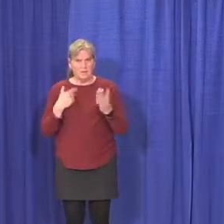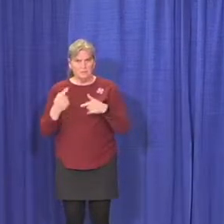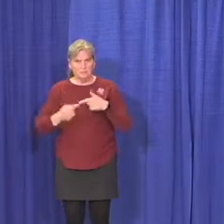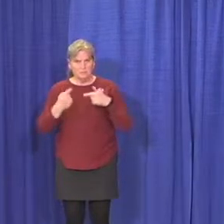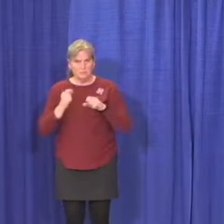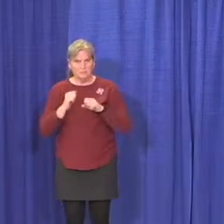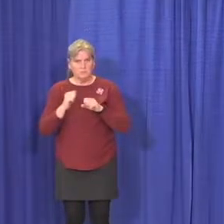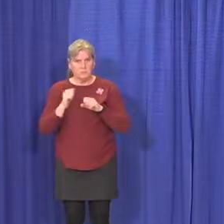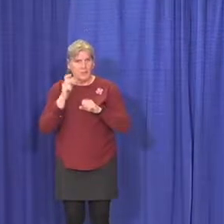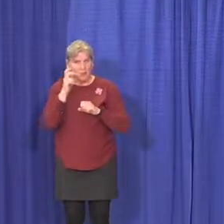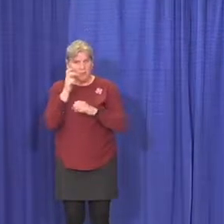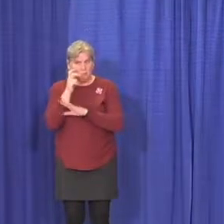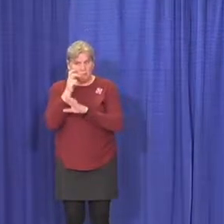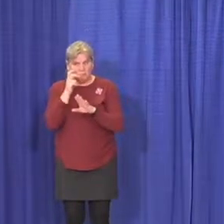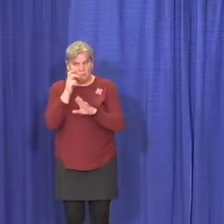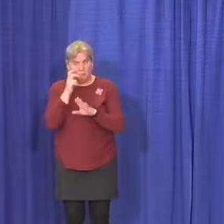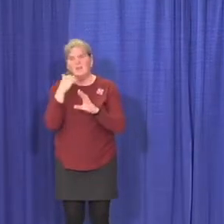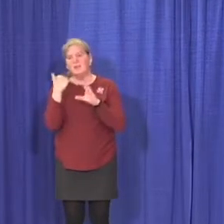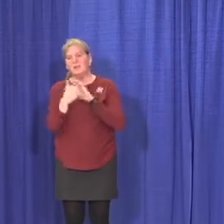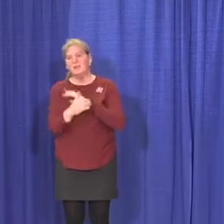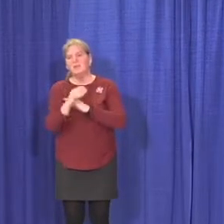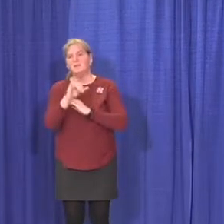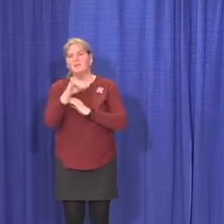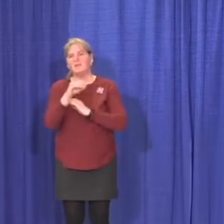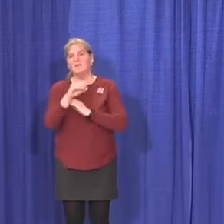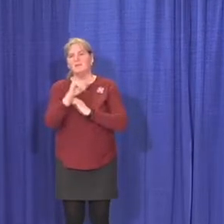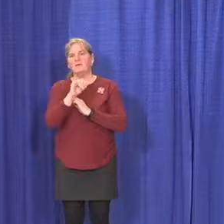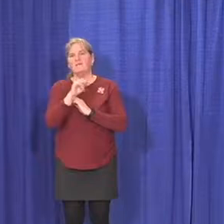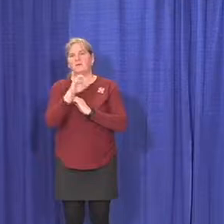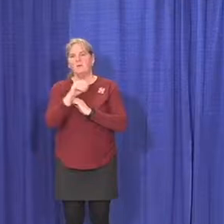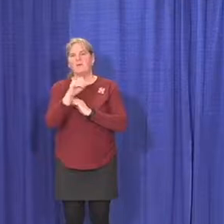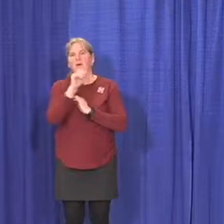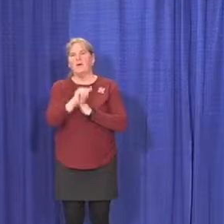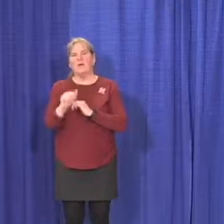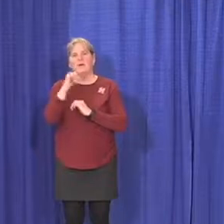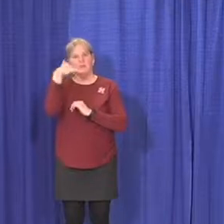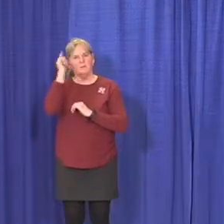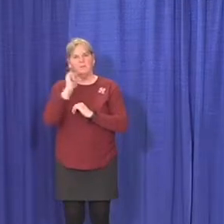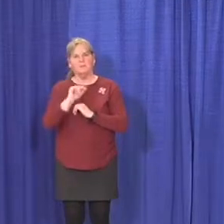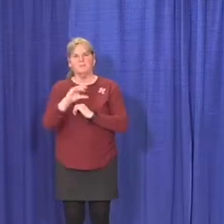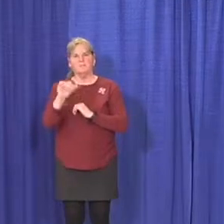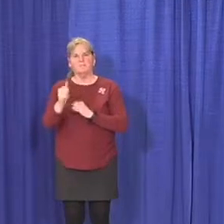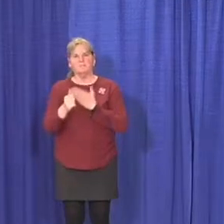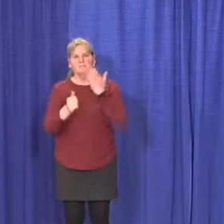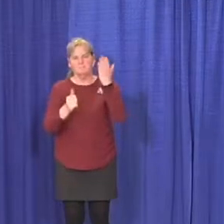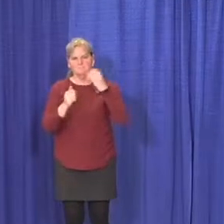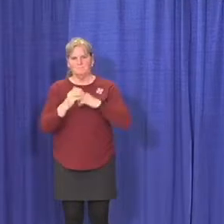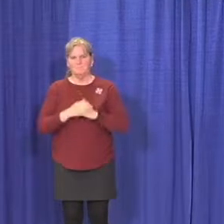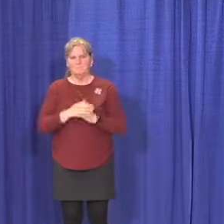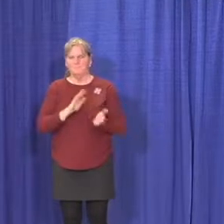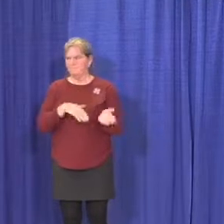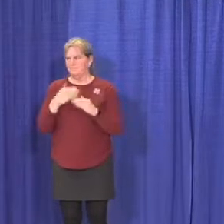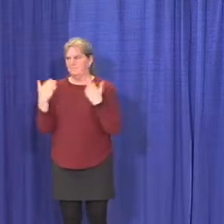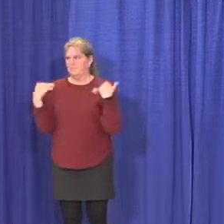are having difficulty hearing please e-mail ecoinfo@gov.yk.ca.